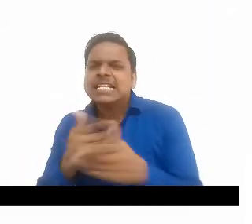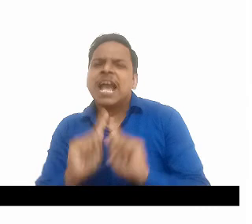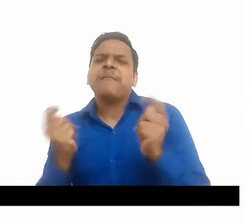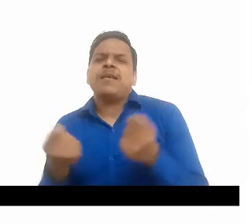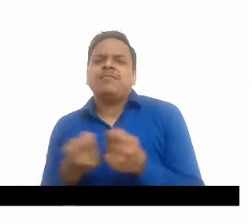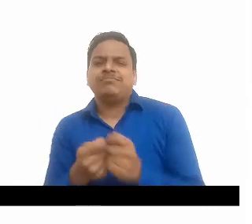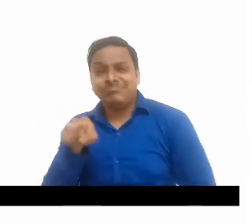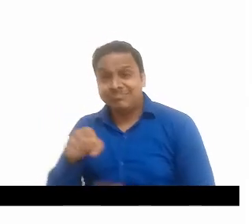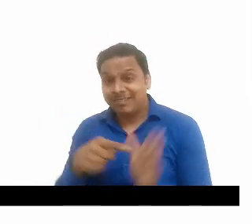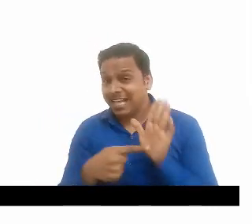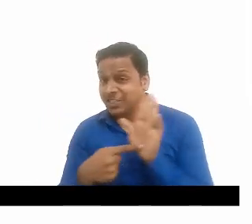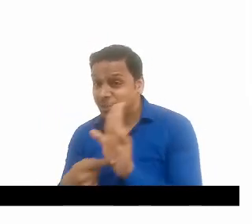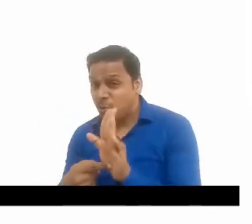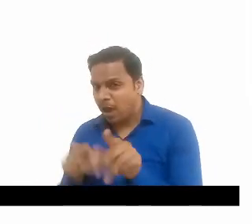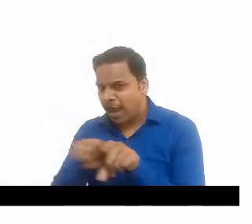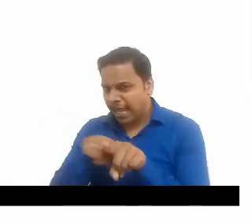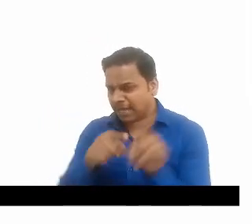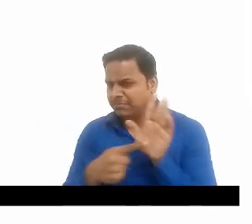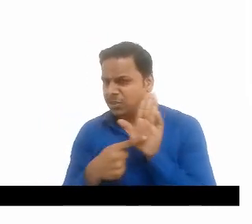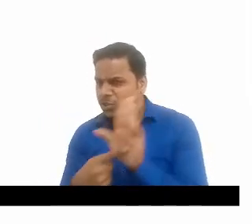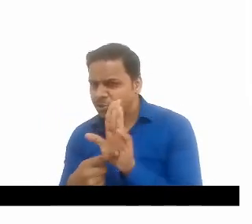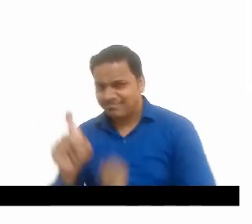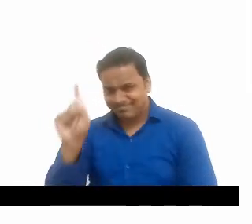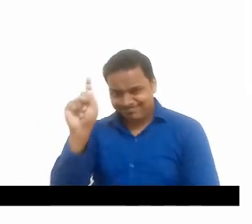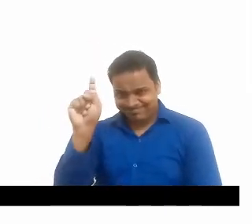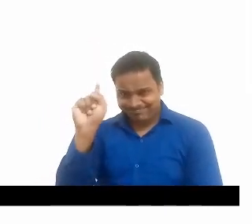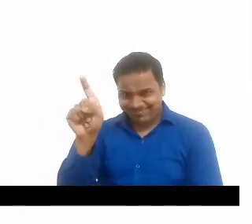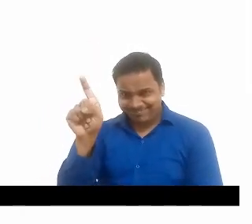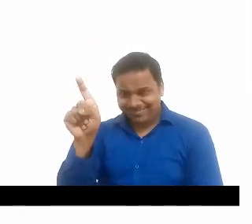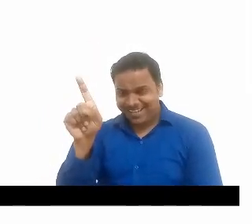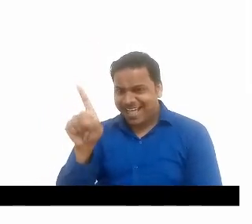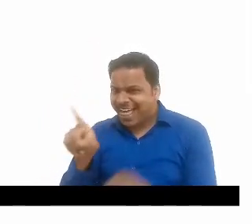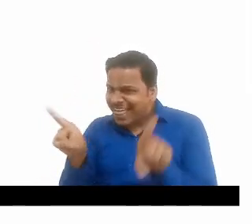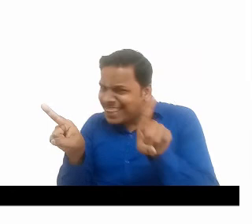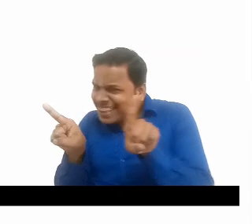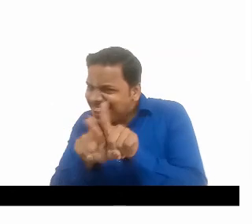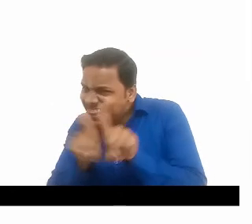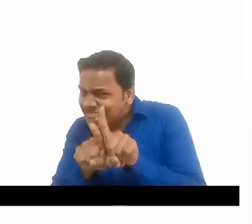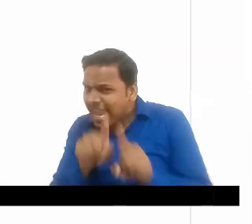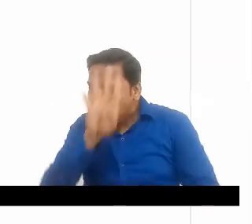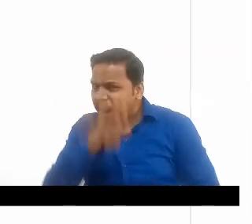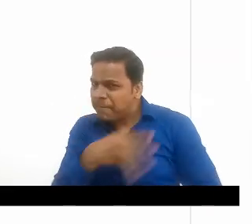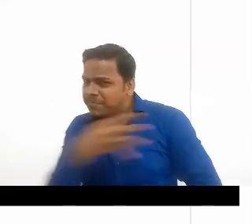for your reference. Just copy paste this link, you will get to see the same spreadsheet which